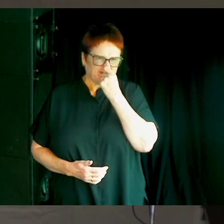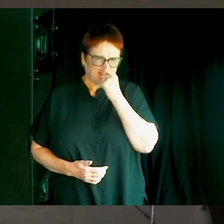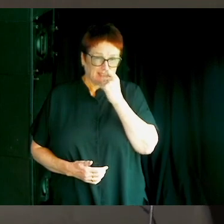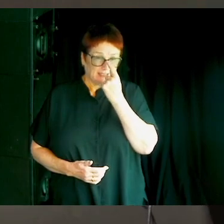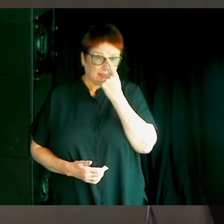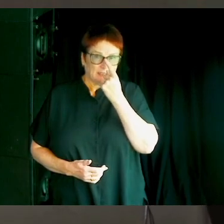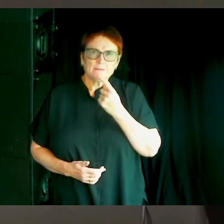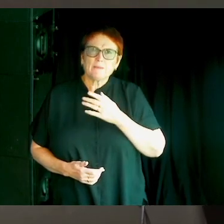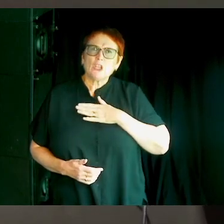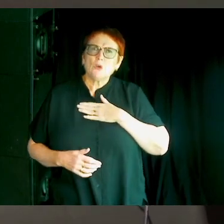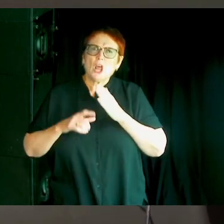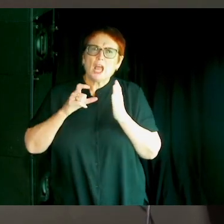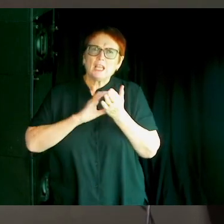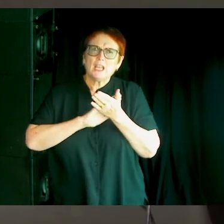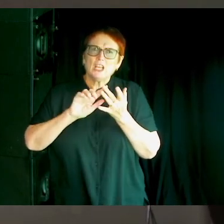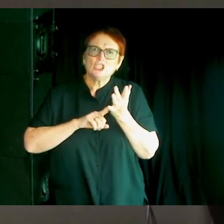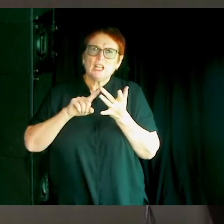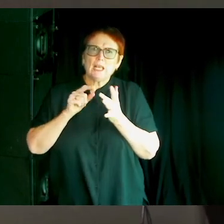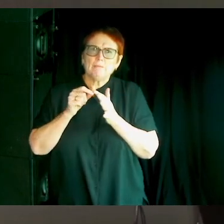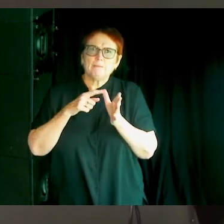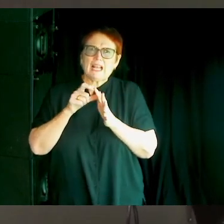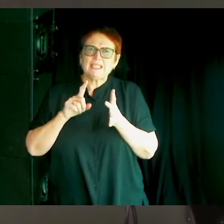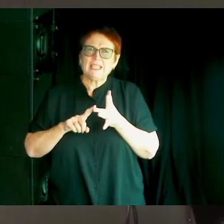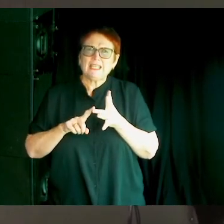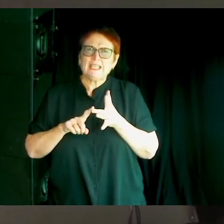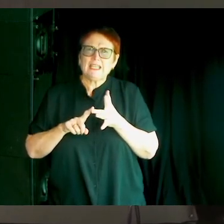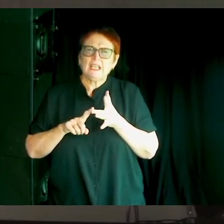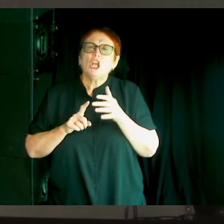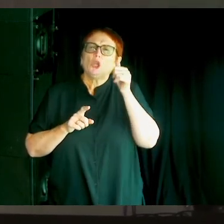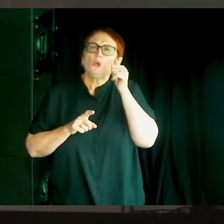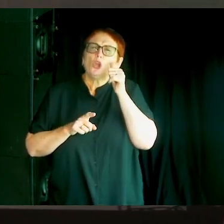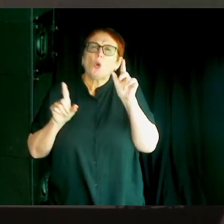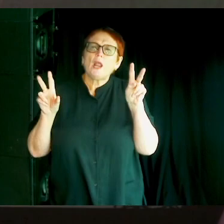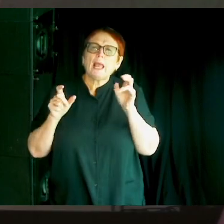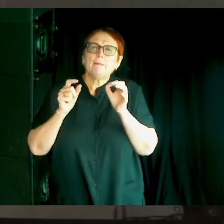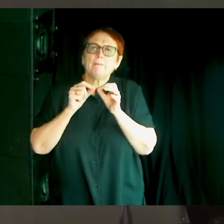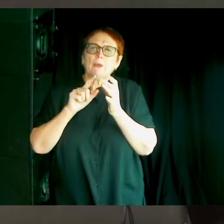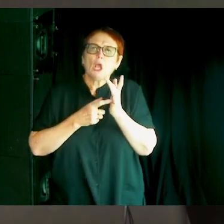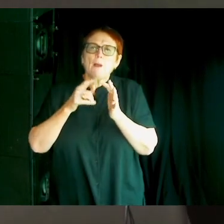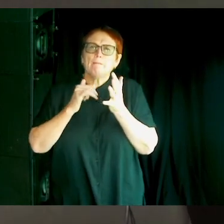chili party oh we call it um bird eye chili it's spicy that have you tried that before